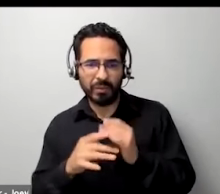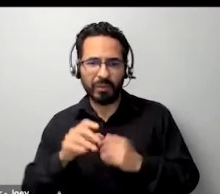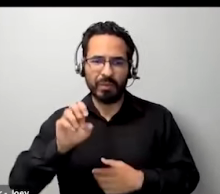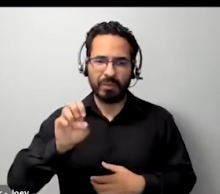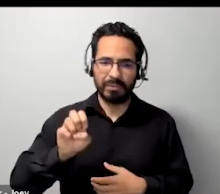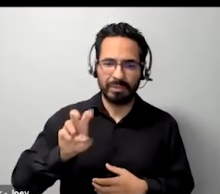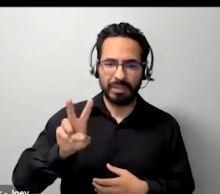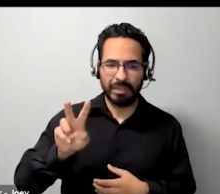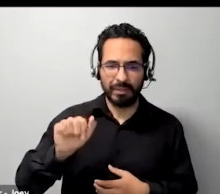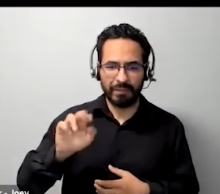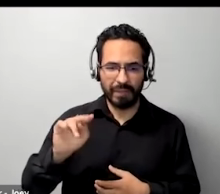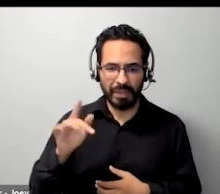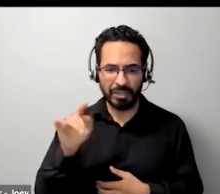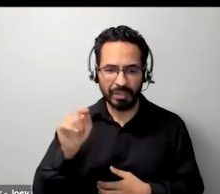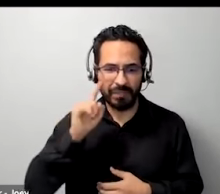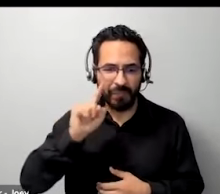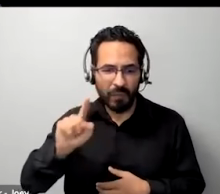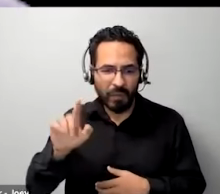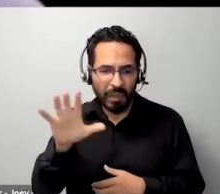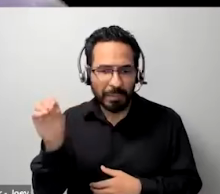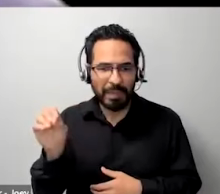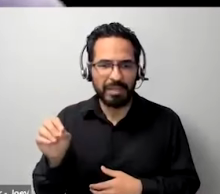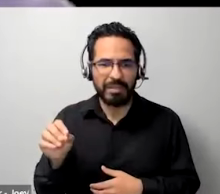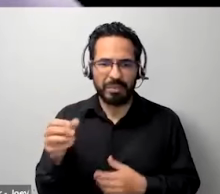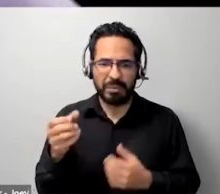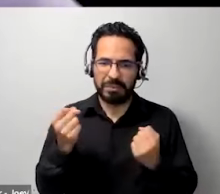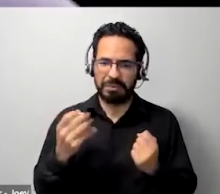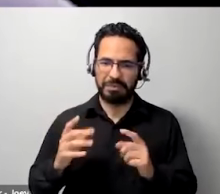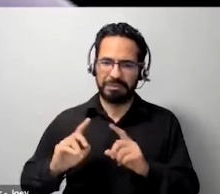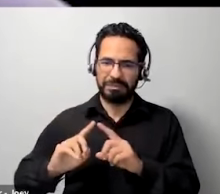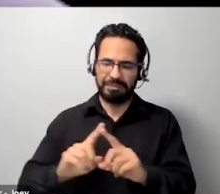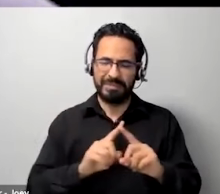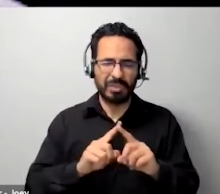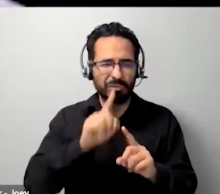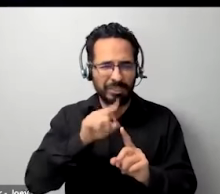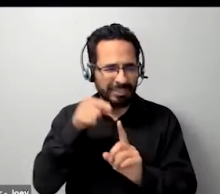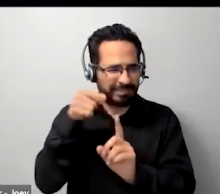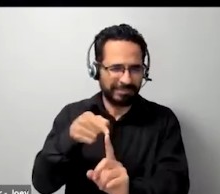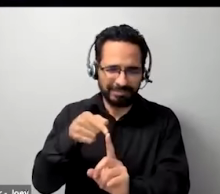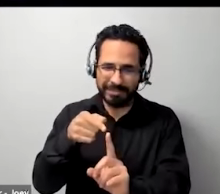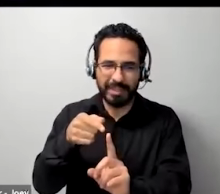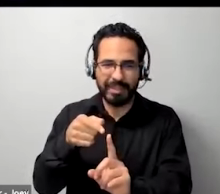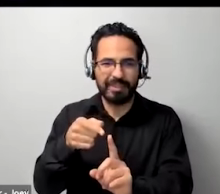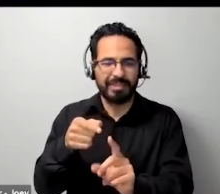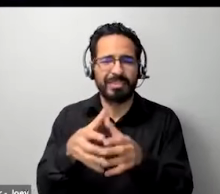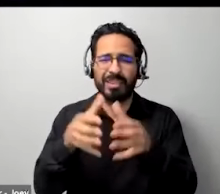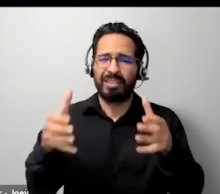So what I really want you to get out of that is there's a lot of opportunity